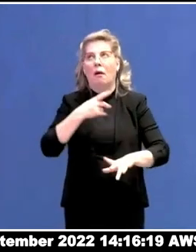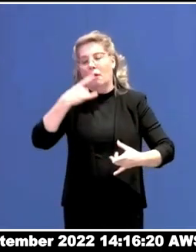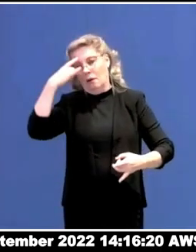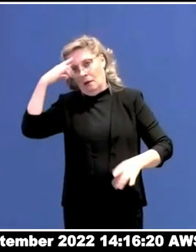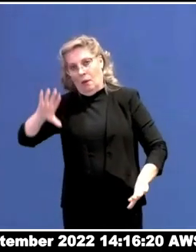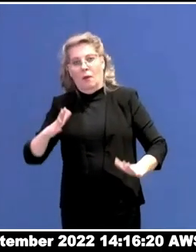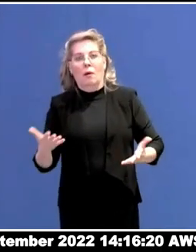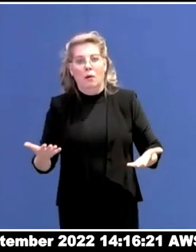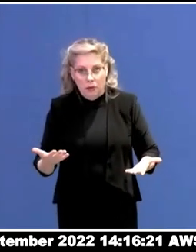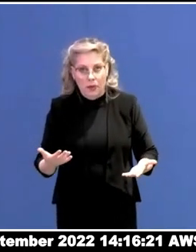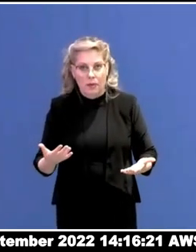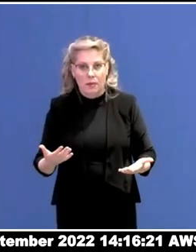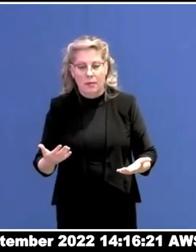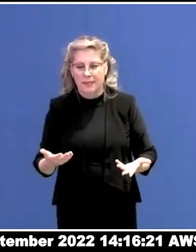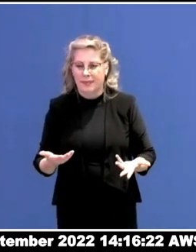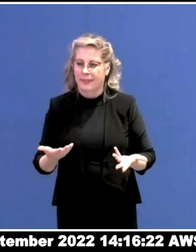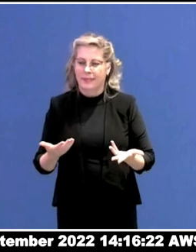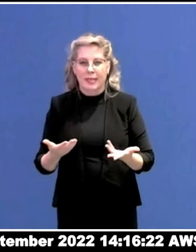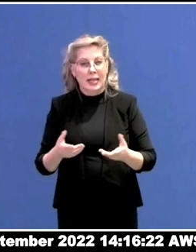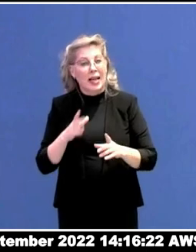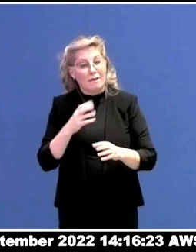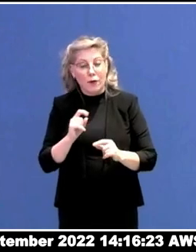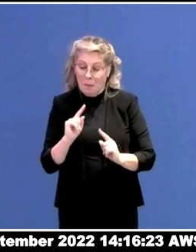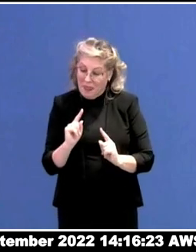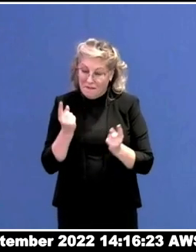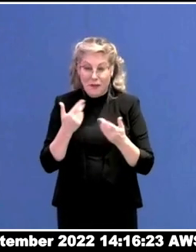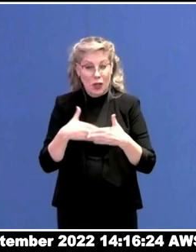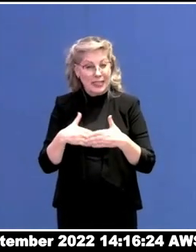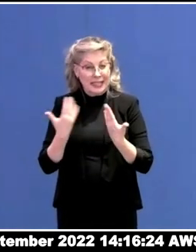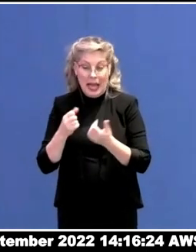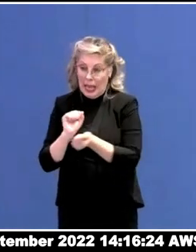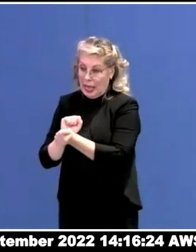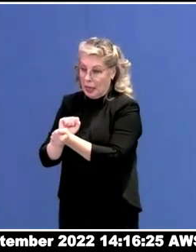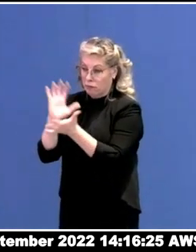supporting them on the day people get out of prison. That's not really how a rehabilitative system should work.